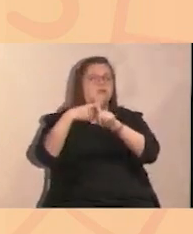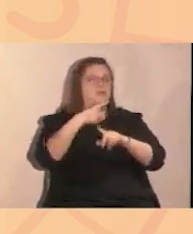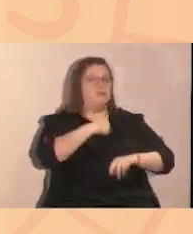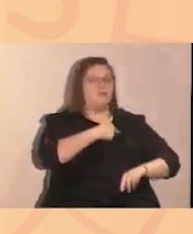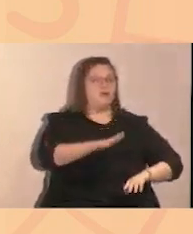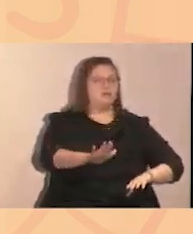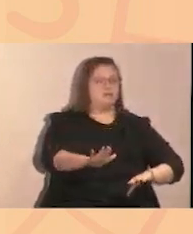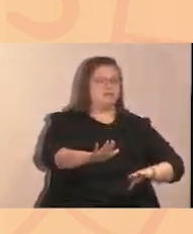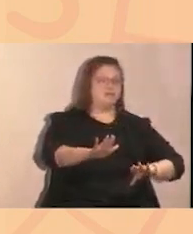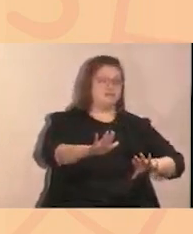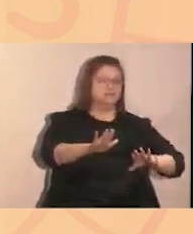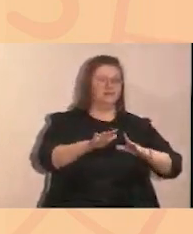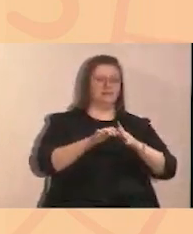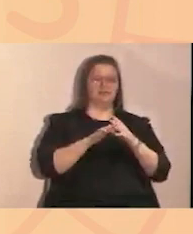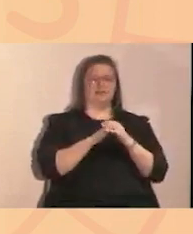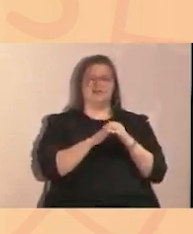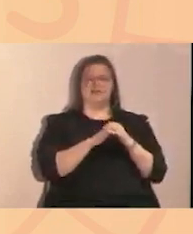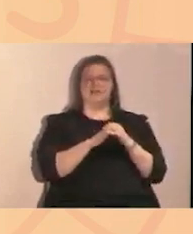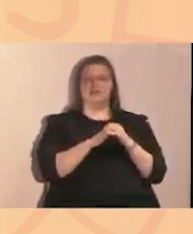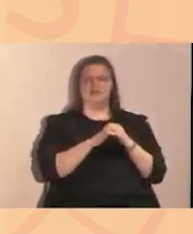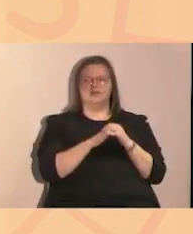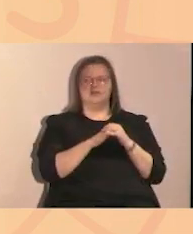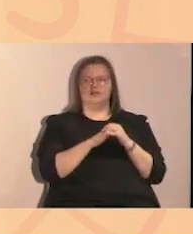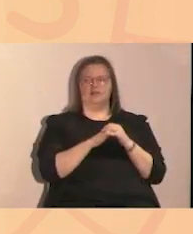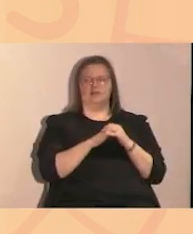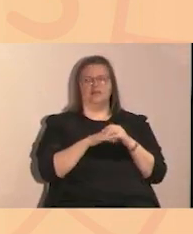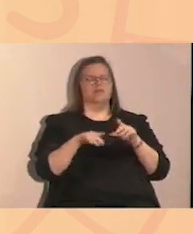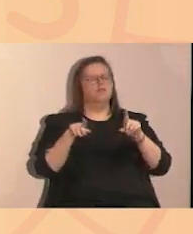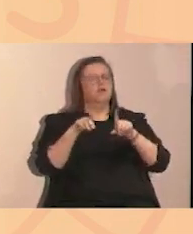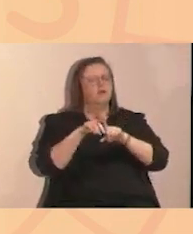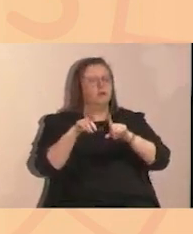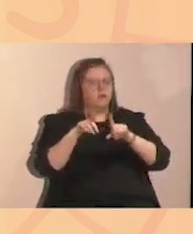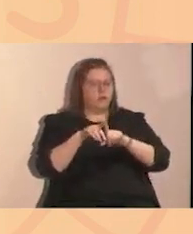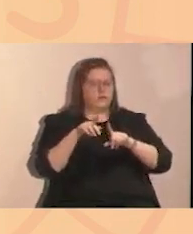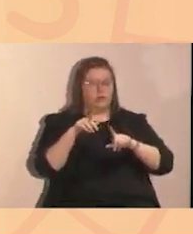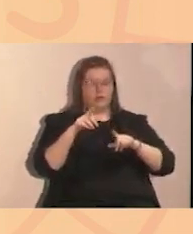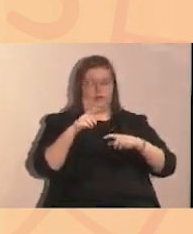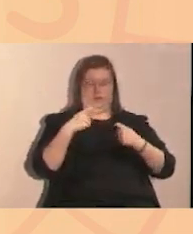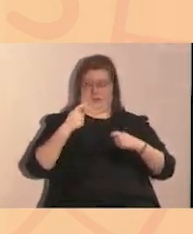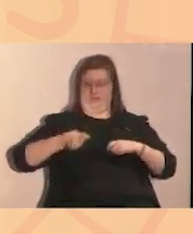So, added to this, are the concerns that hover around us as members of our own global community